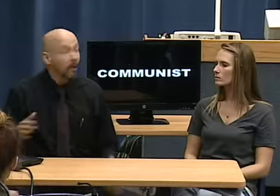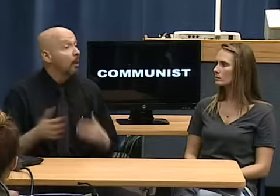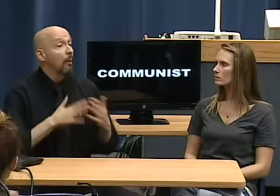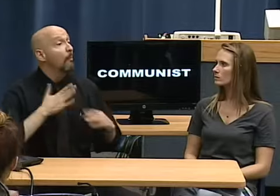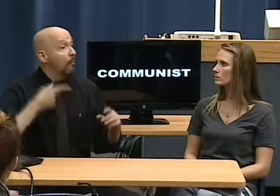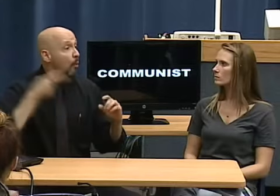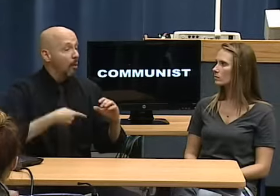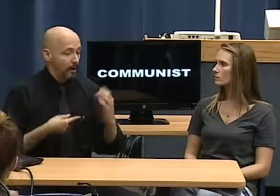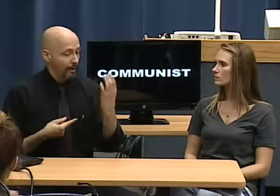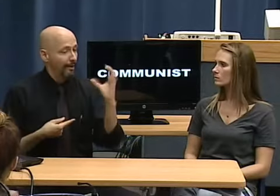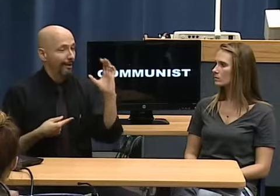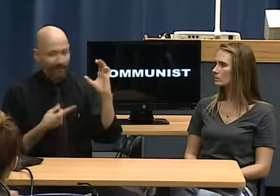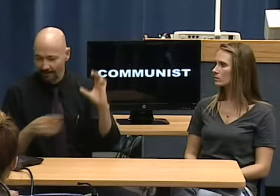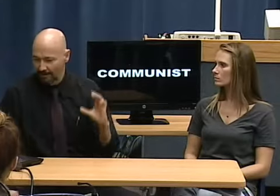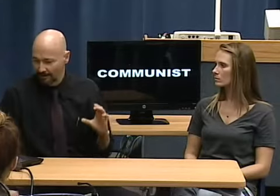Anyway, the point? C-handshape.